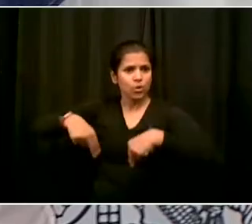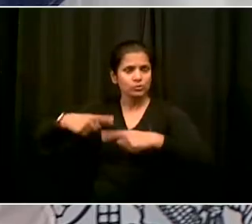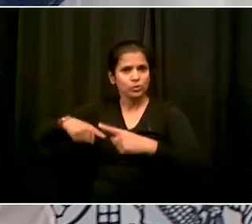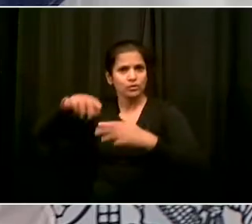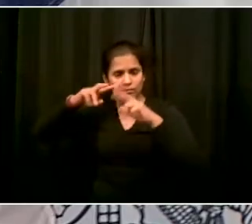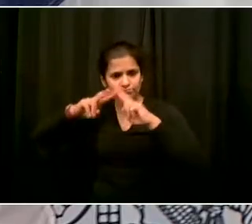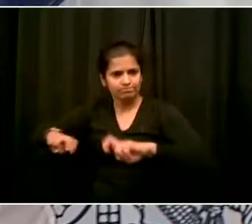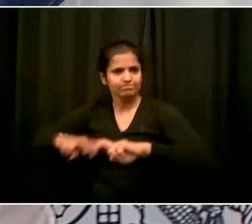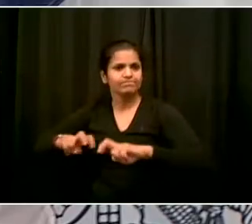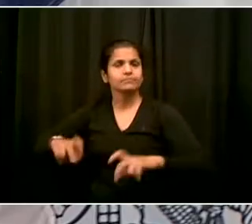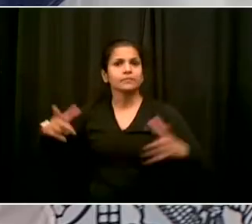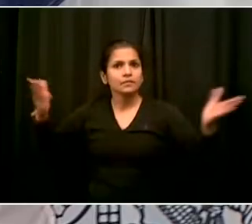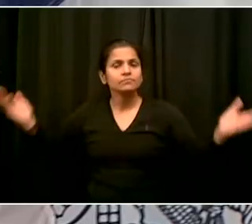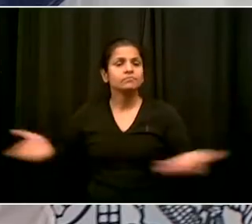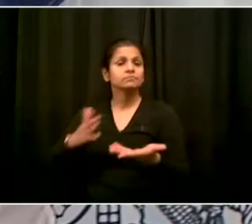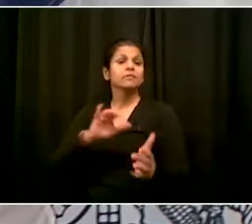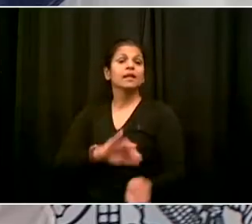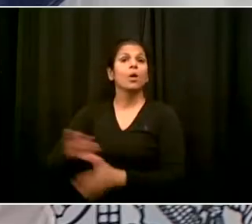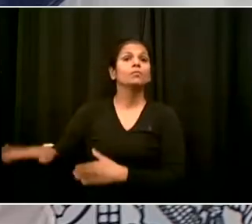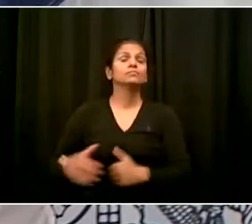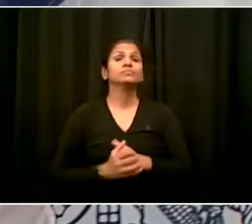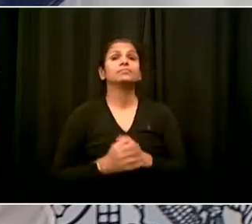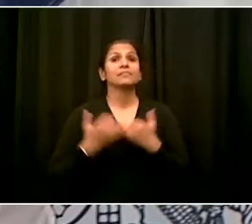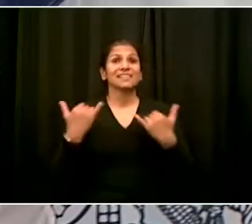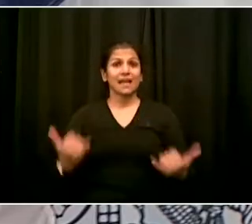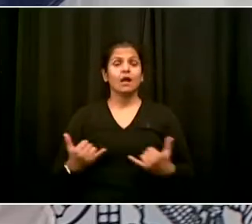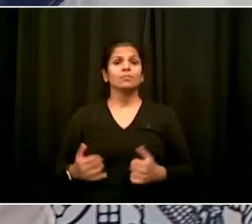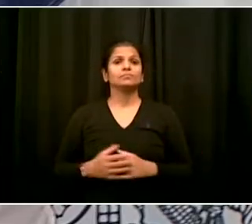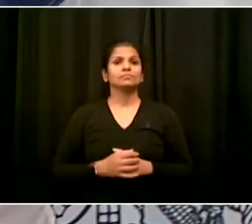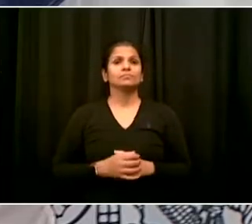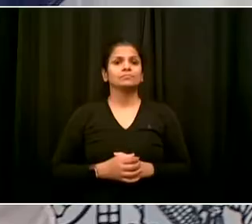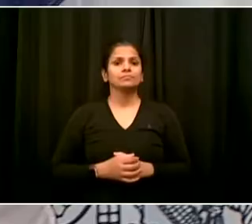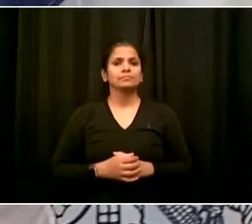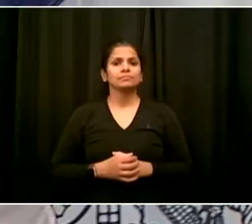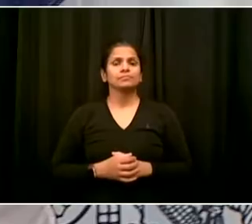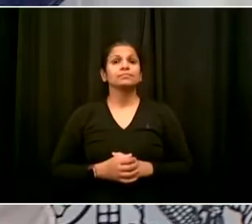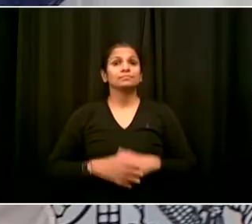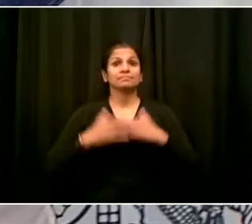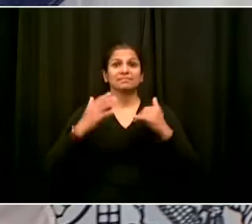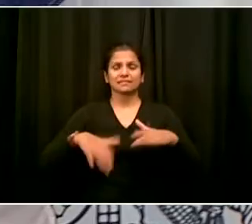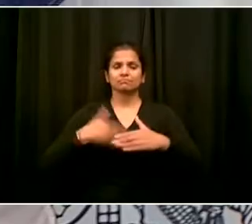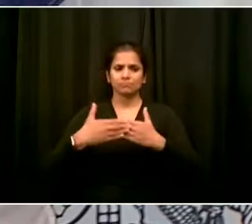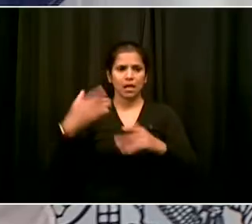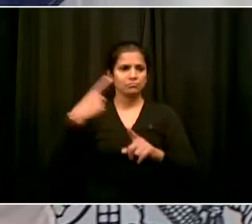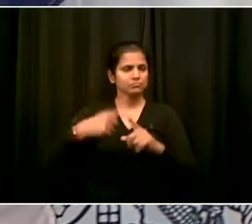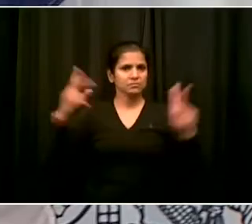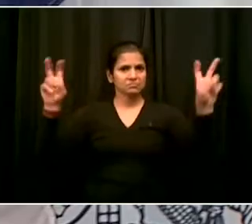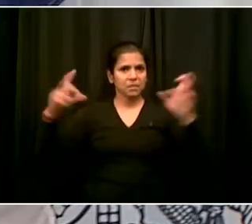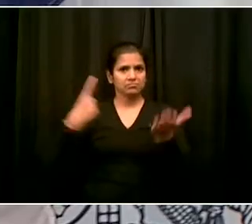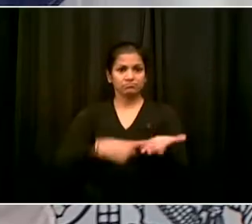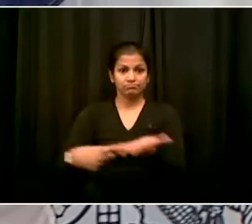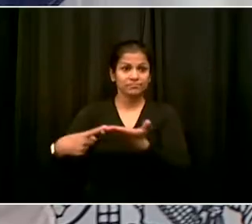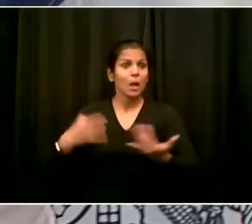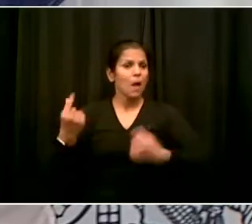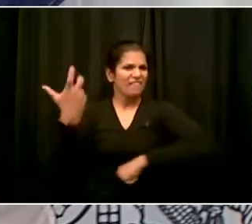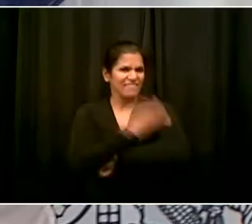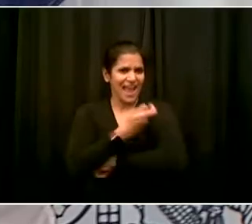THANK YOU TO ALL MY COLLEAGUES WHO HAVE BEEN A PART OFU PTTNGTI THESEES ISUSUES TOGETHER. ALL RIGHT.